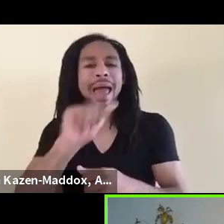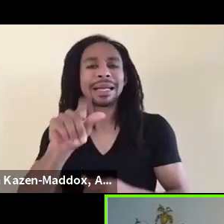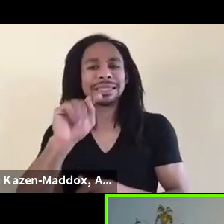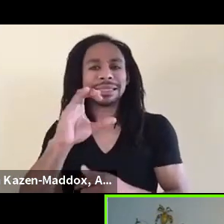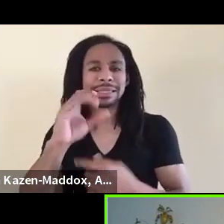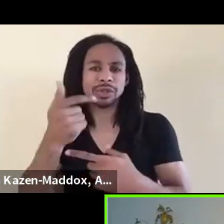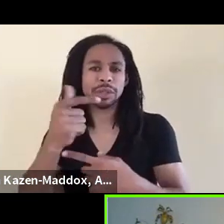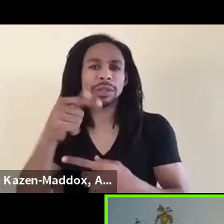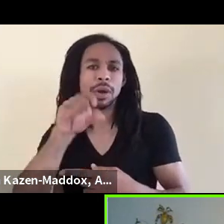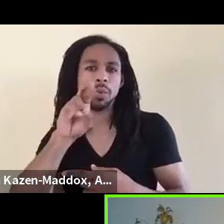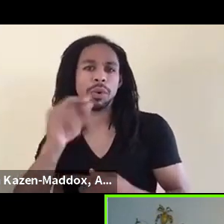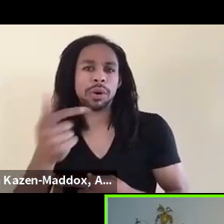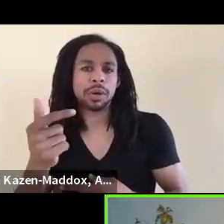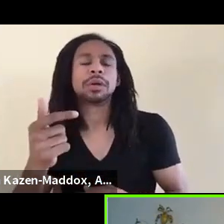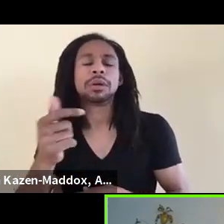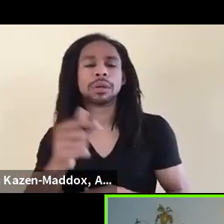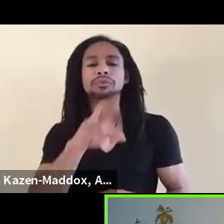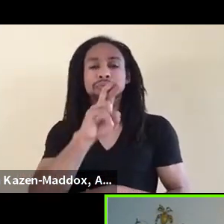That's re-emergence2020@tcg.org.